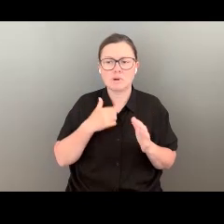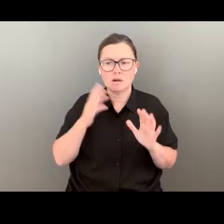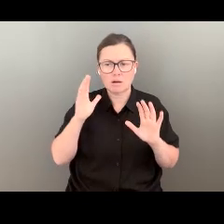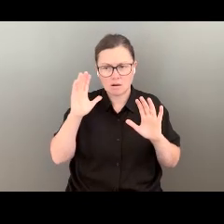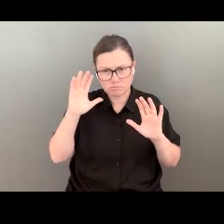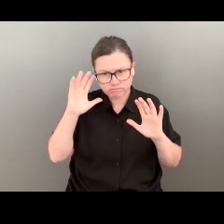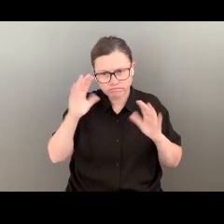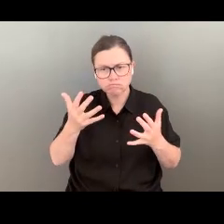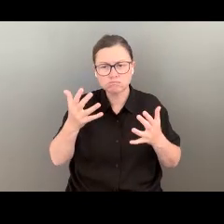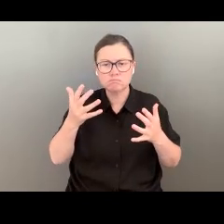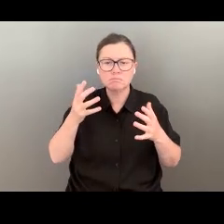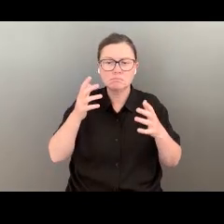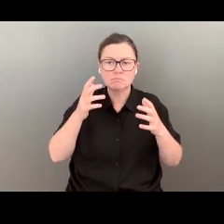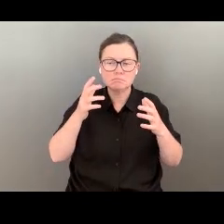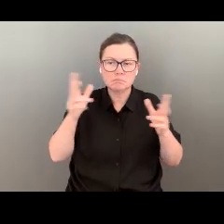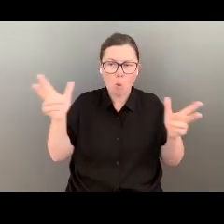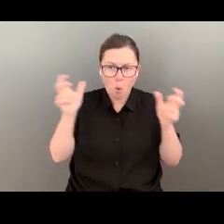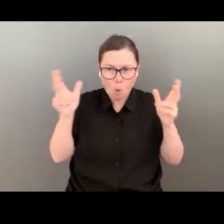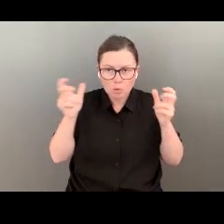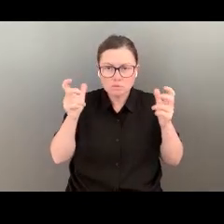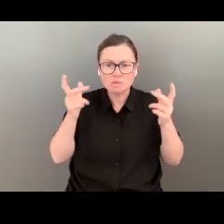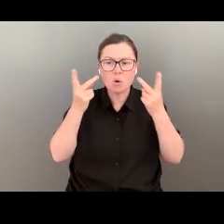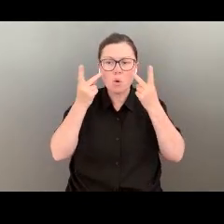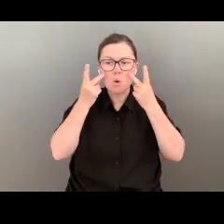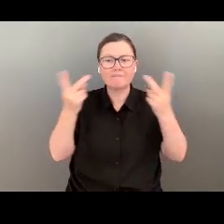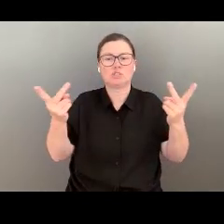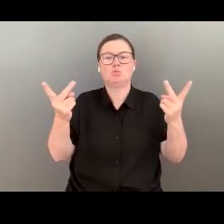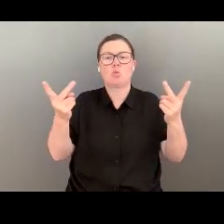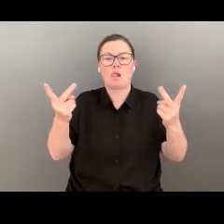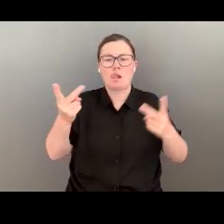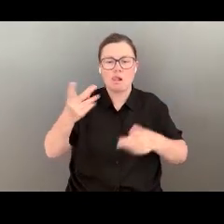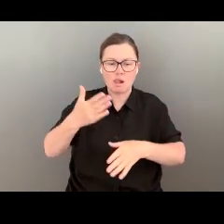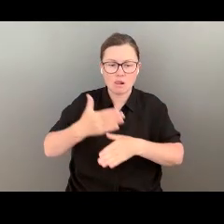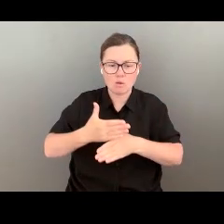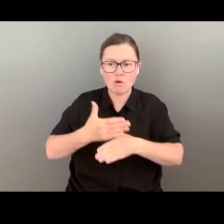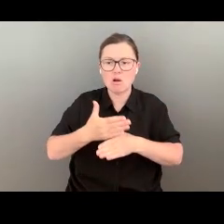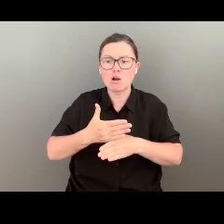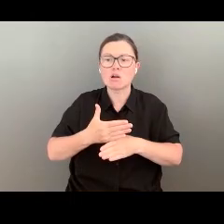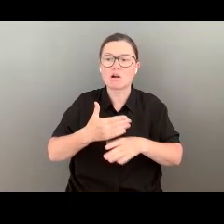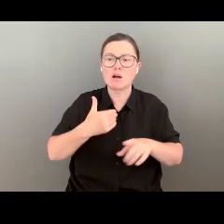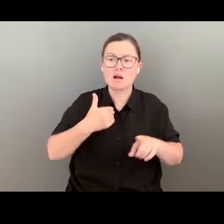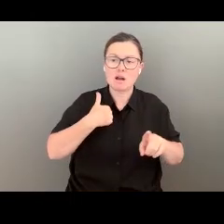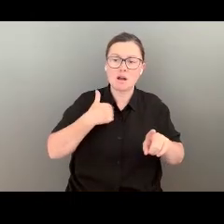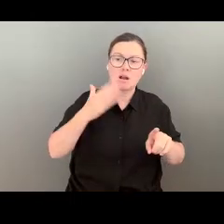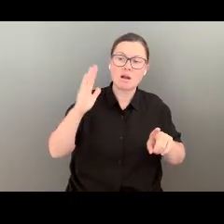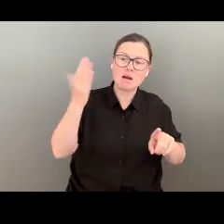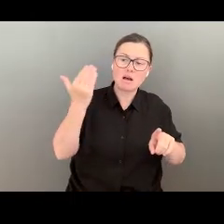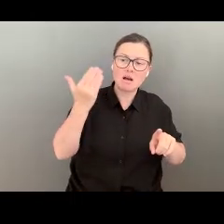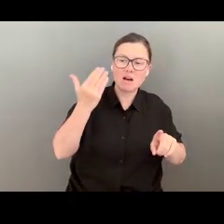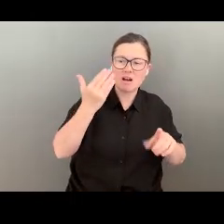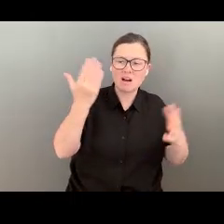I found myself going from nightclubs to a full scale festival in a year and a half very quickly.